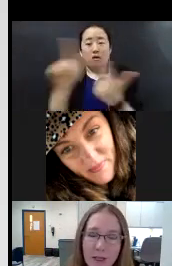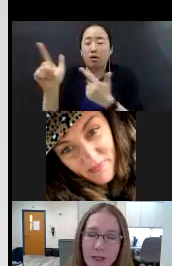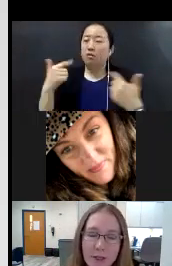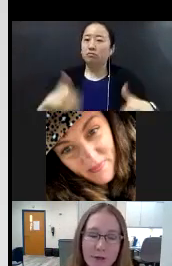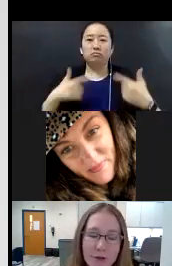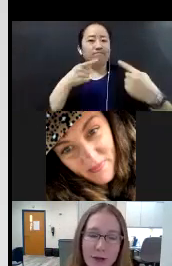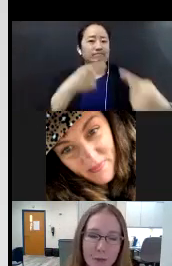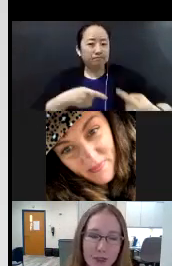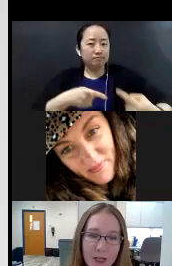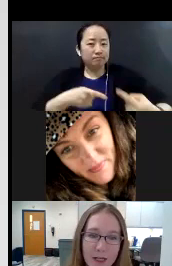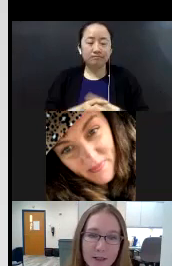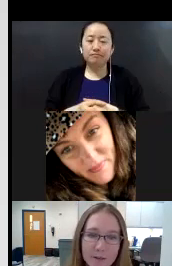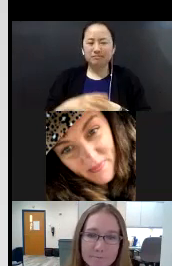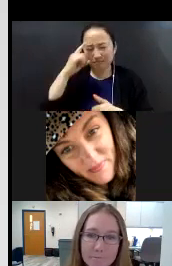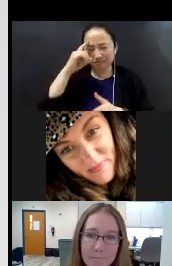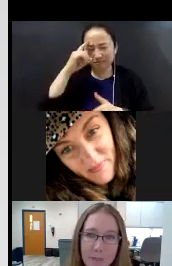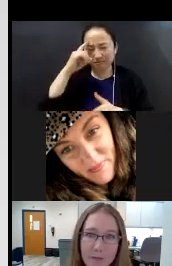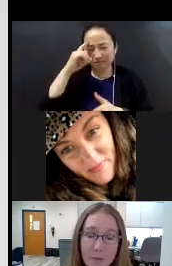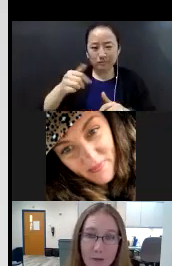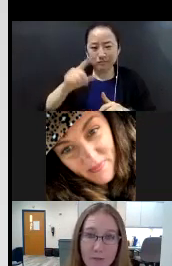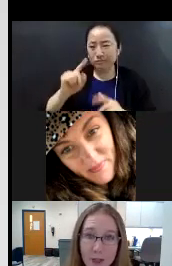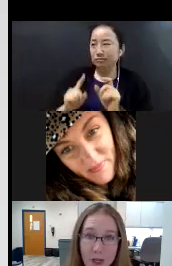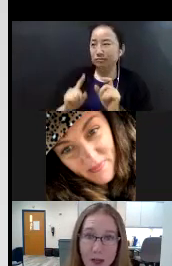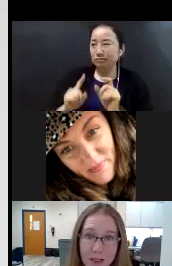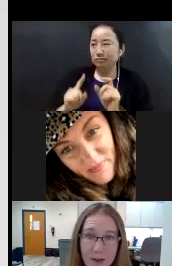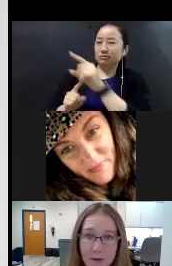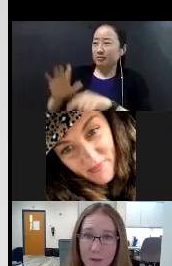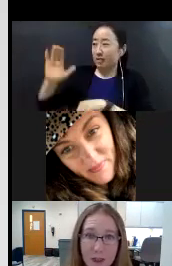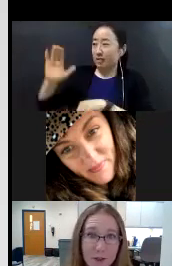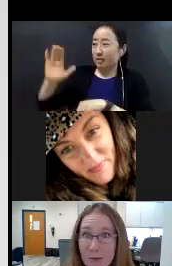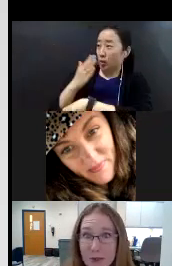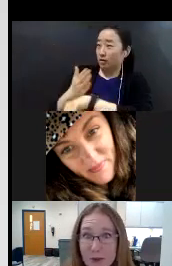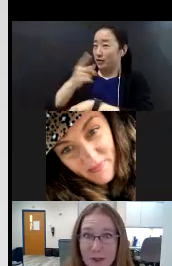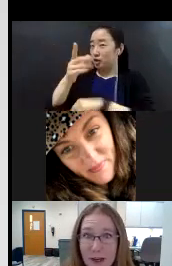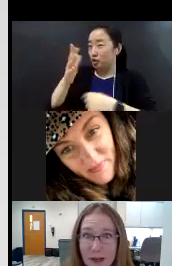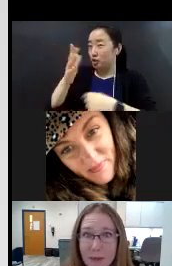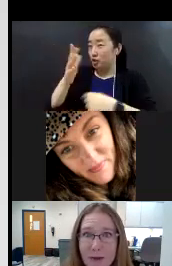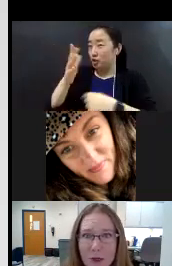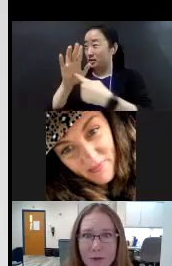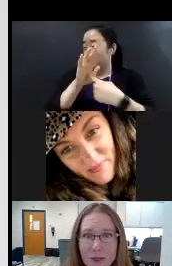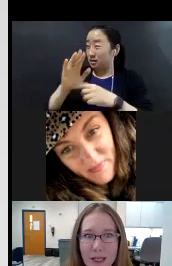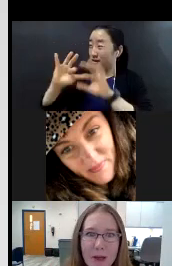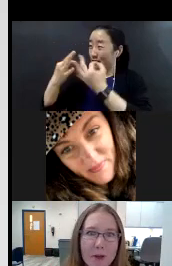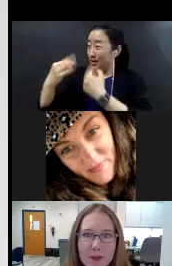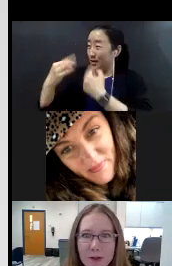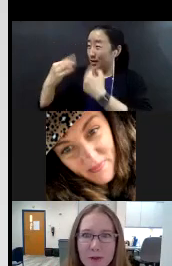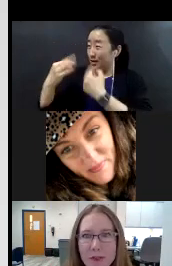YOU KNEW HOW MUCH THAT RENOVATION COSTS THAT THE FAMILY SHARED THAT WITH YOU OR NOT. THAT IS ONE THAT CAME UP.